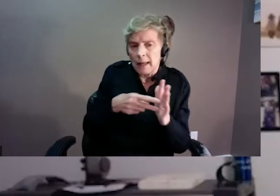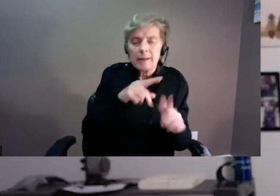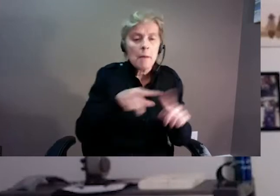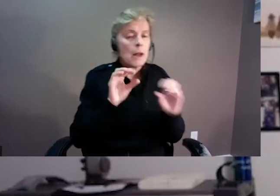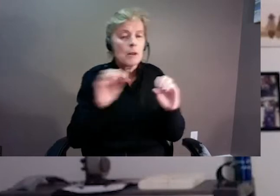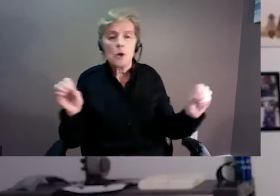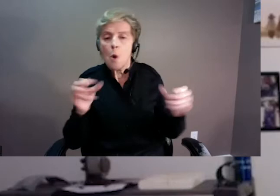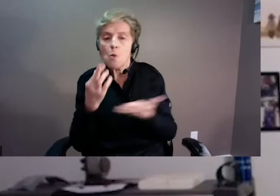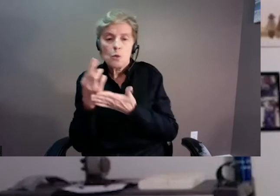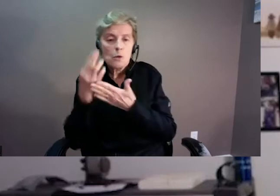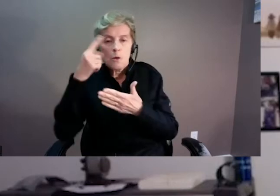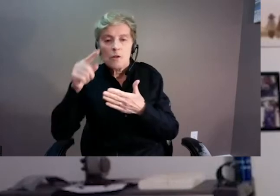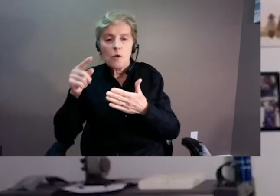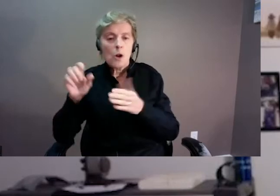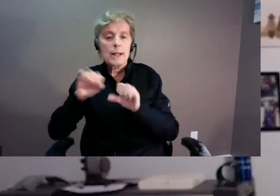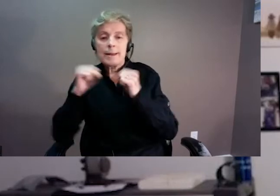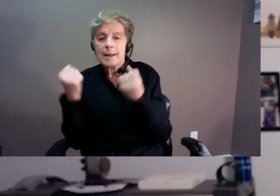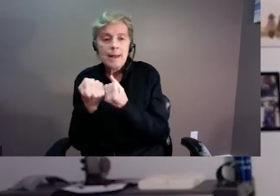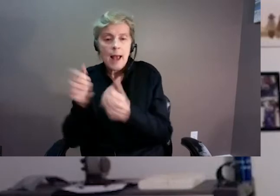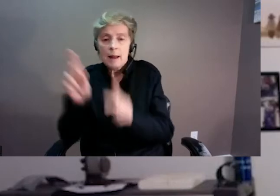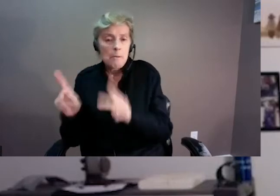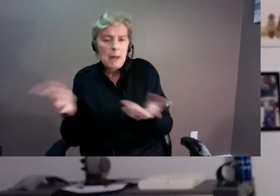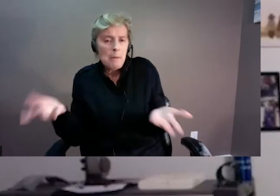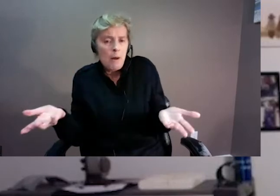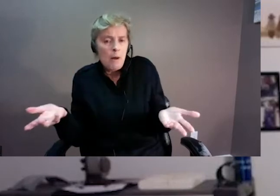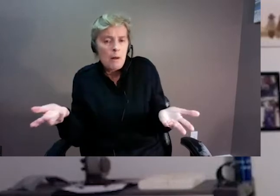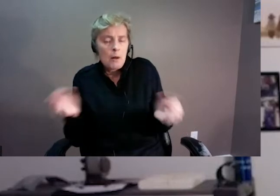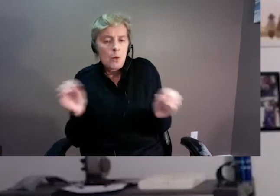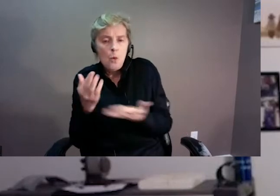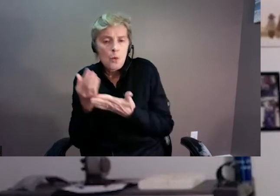So, I think that as we try to move forward and take your words to heart,